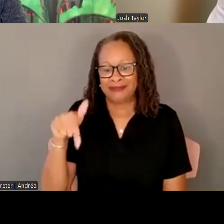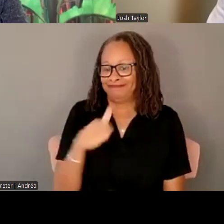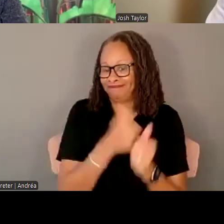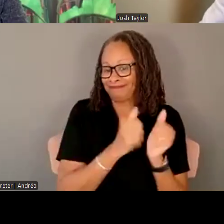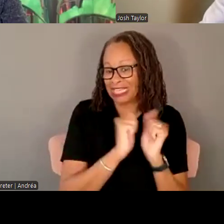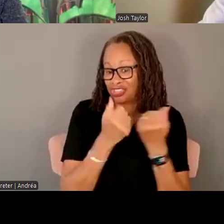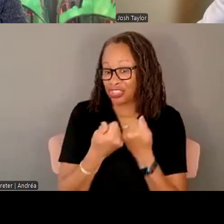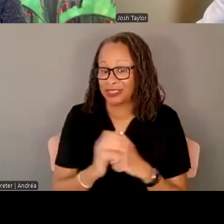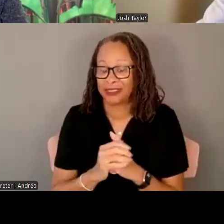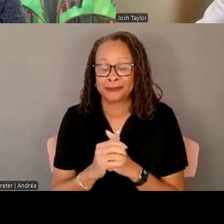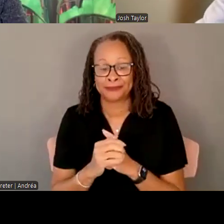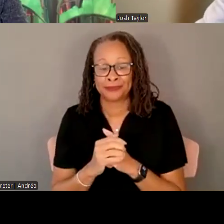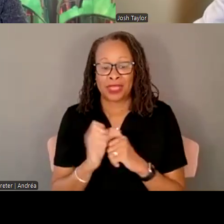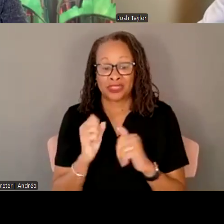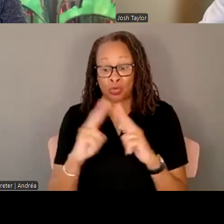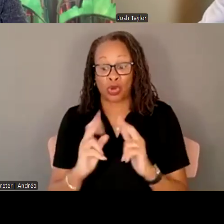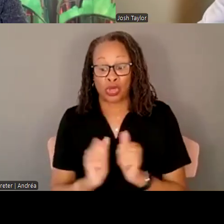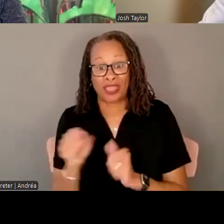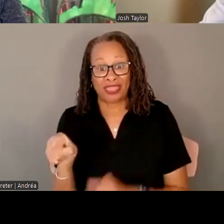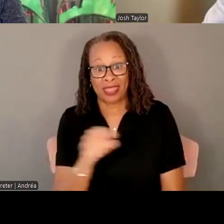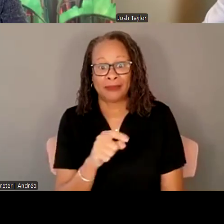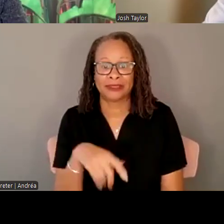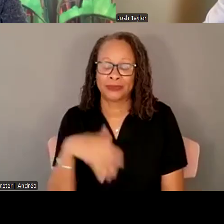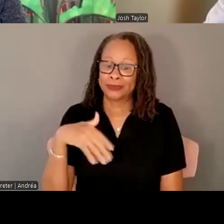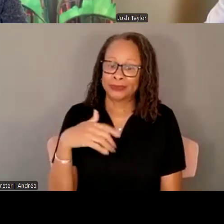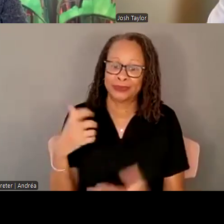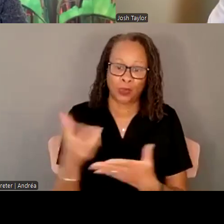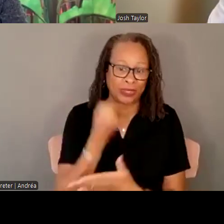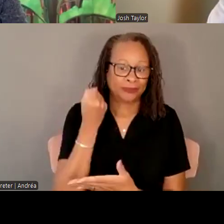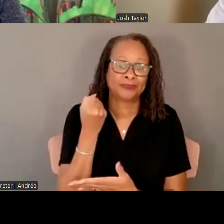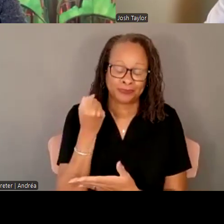And so partnering with them is such a win for everybody.